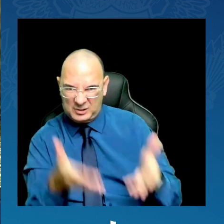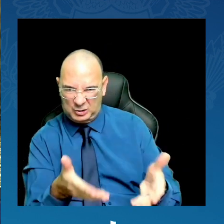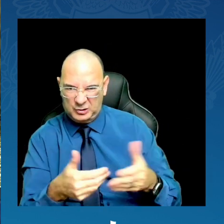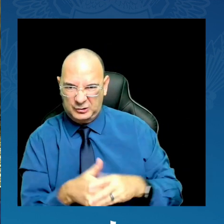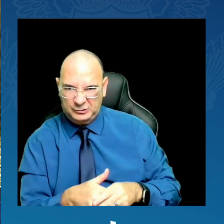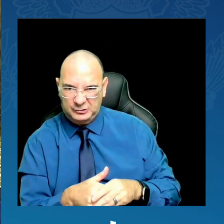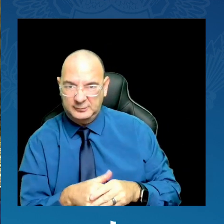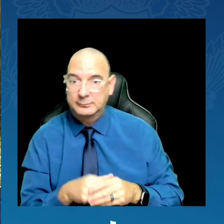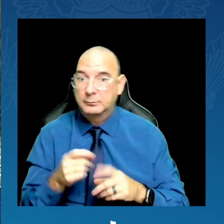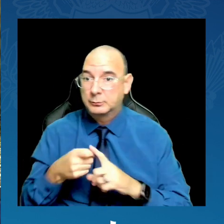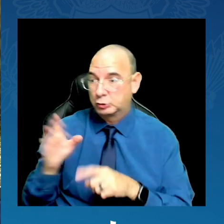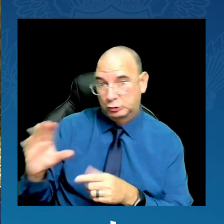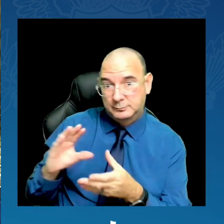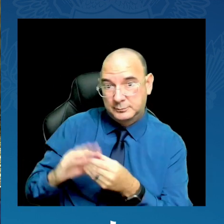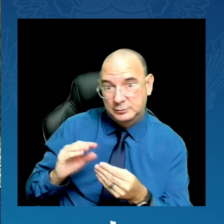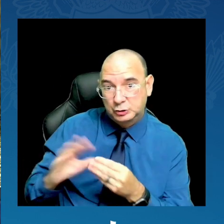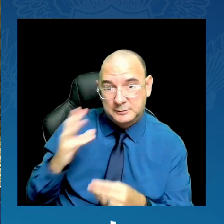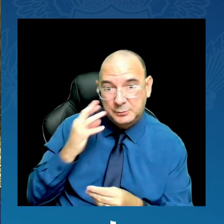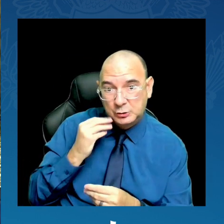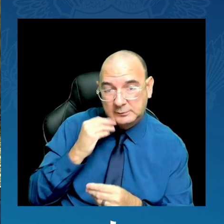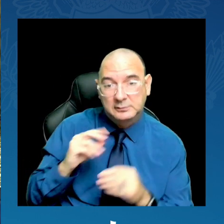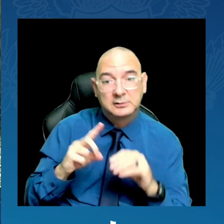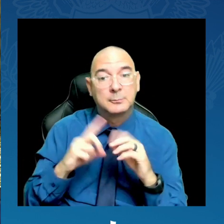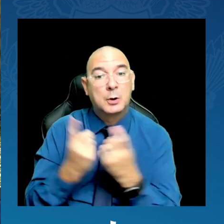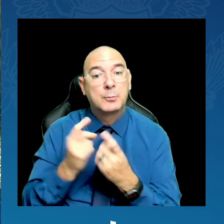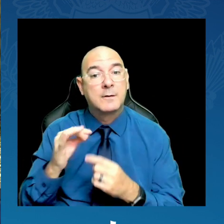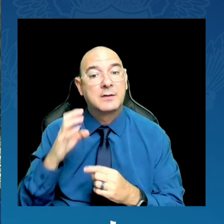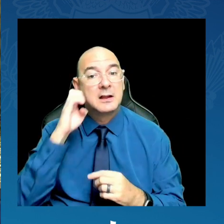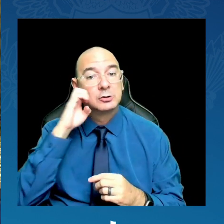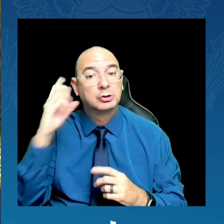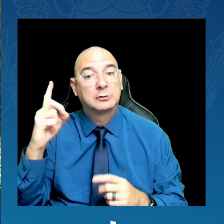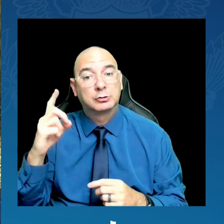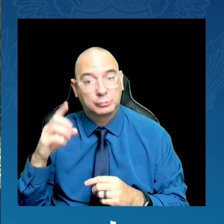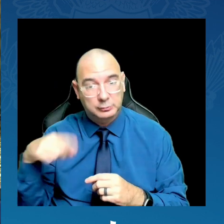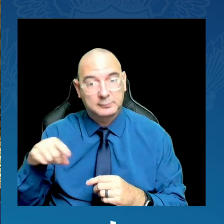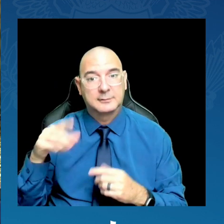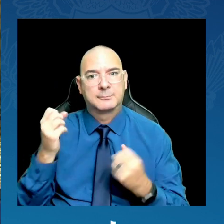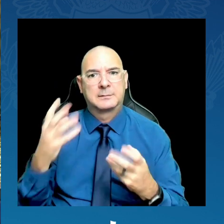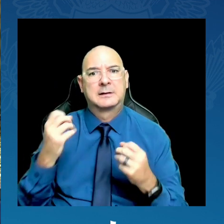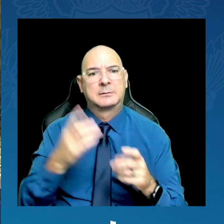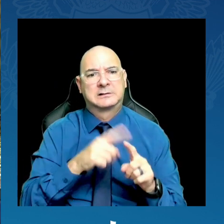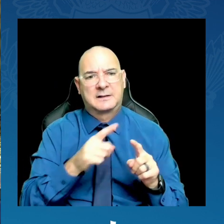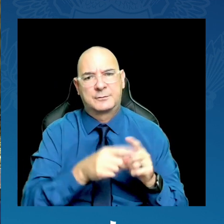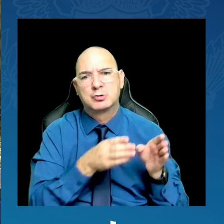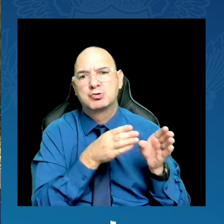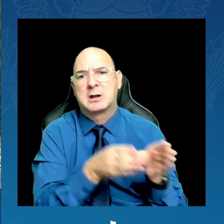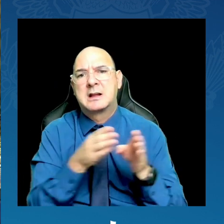is pursuing multiple strategies across multiple fronts to enhance STEM education workforce